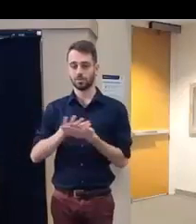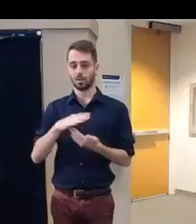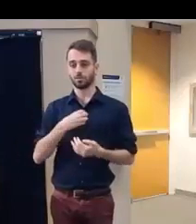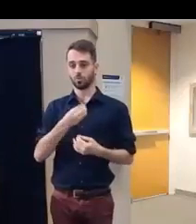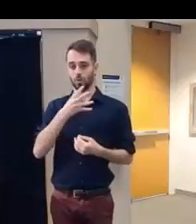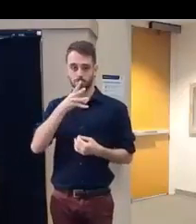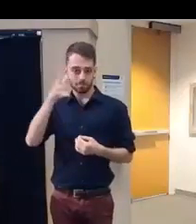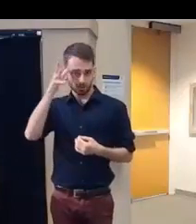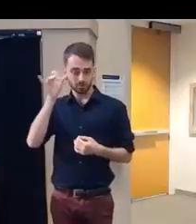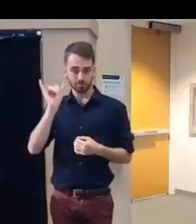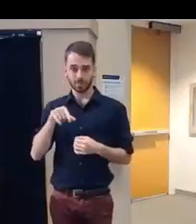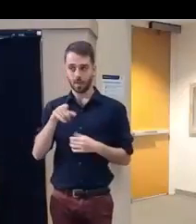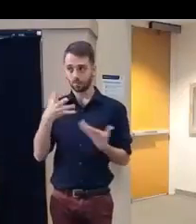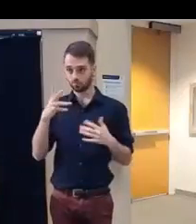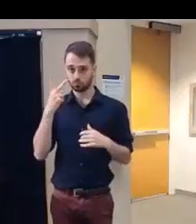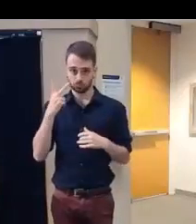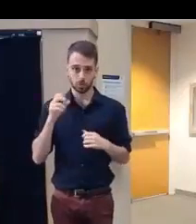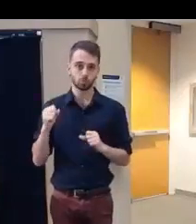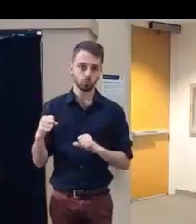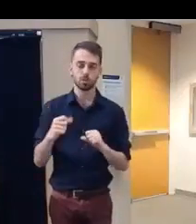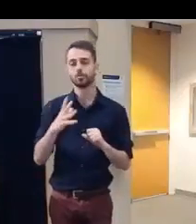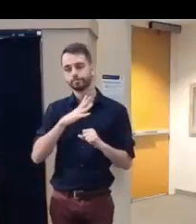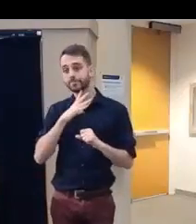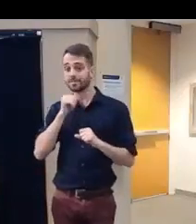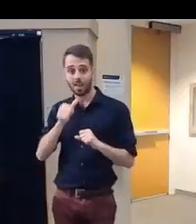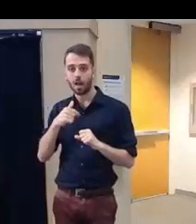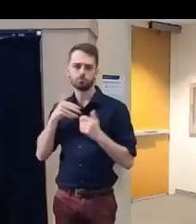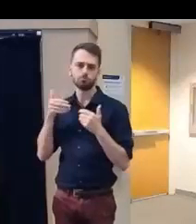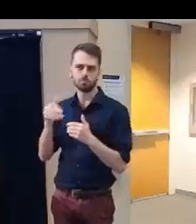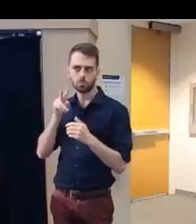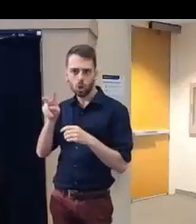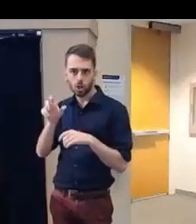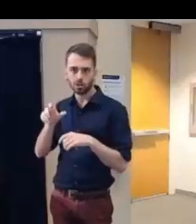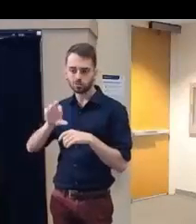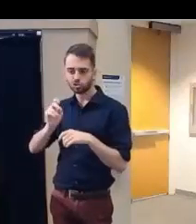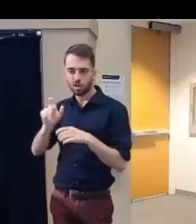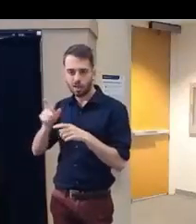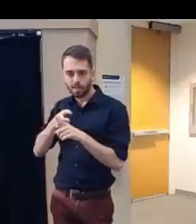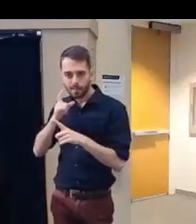like to focus more on the educational disparities Happening Here in Rochester and so we now use an